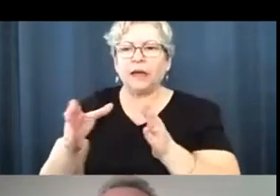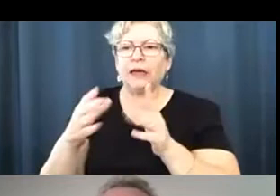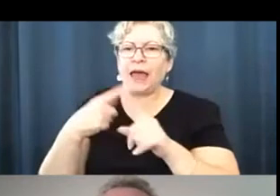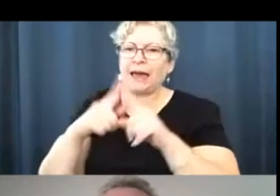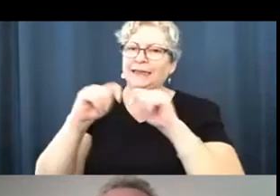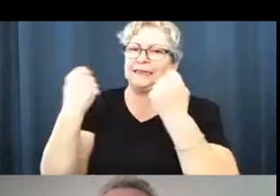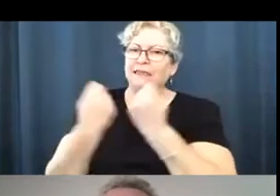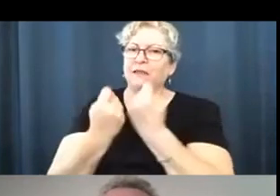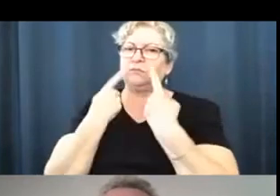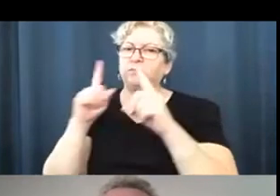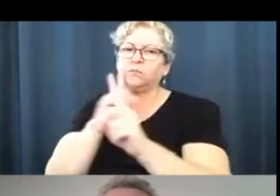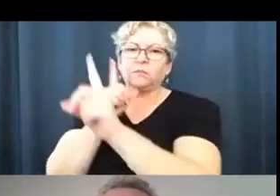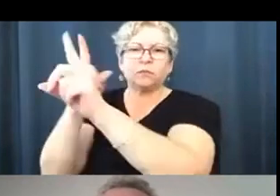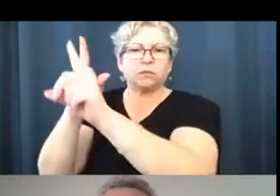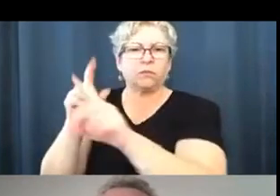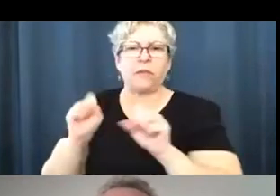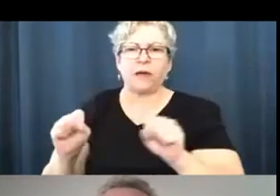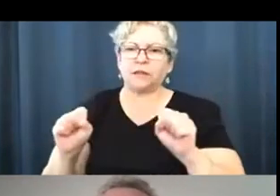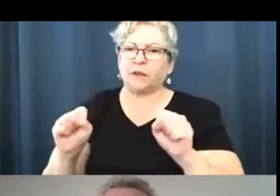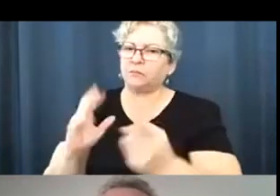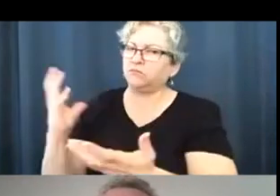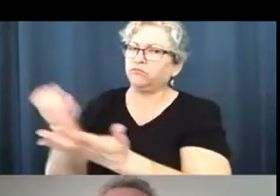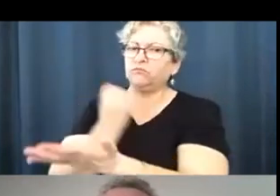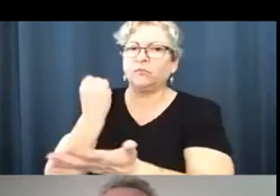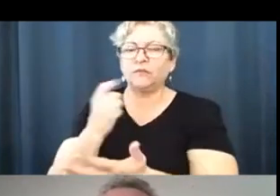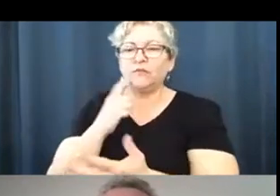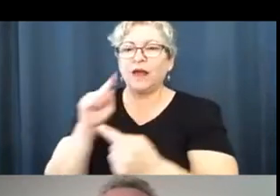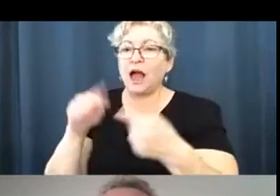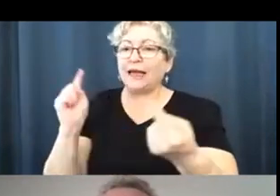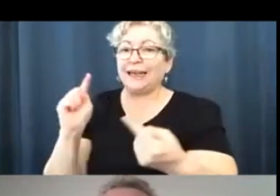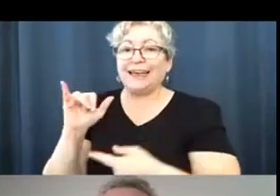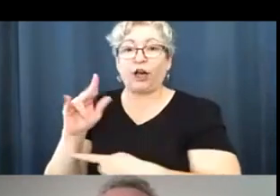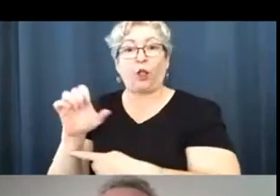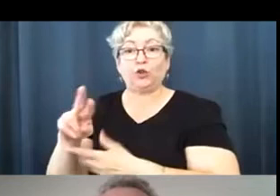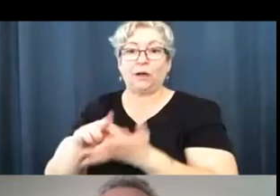achieve their maximum potential, 'cause the opposite of inclusion is exclusion obviously.